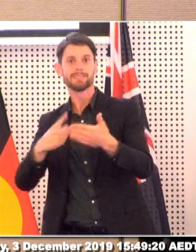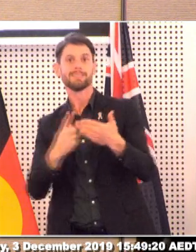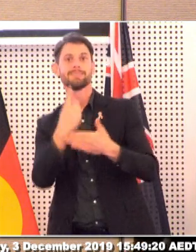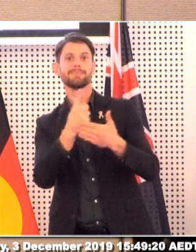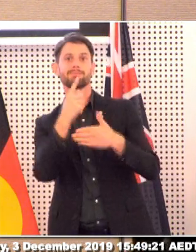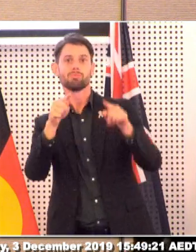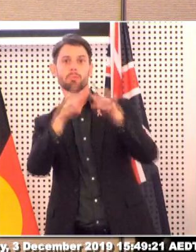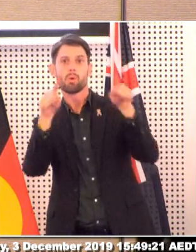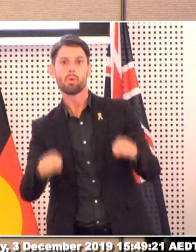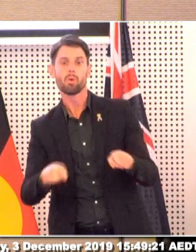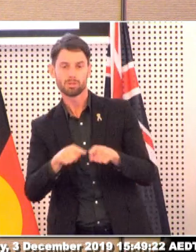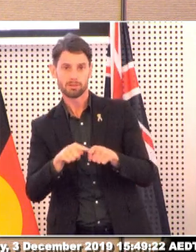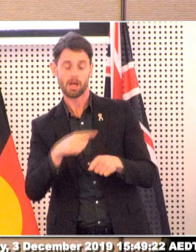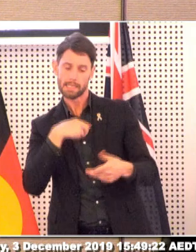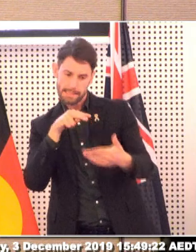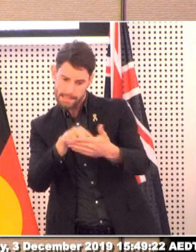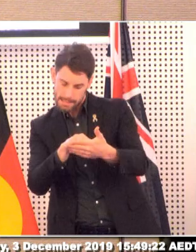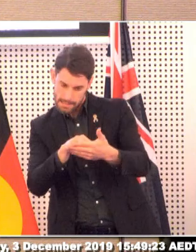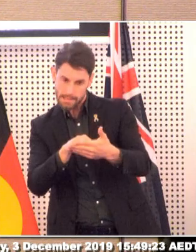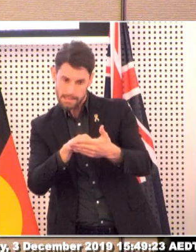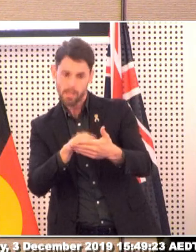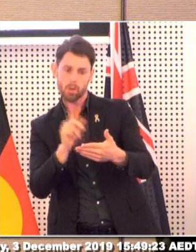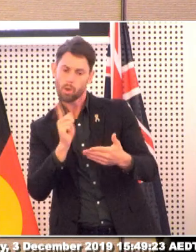incident, that that part of the incident report isn’t even filled in.